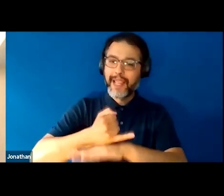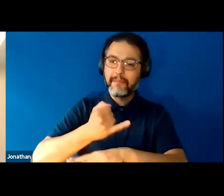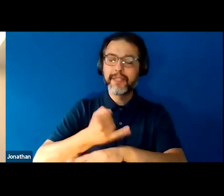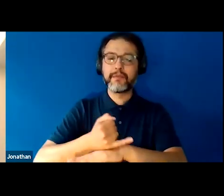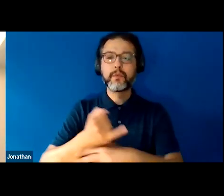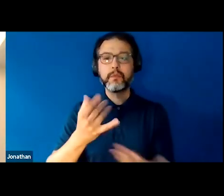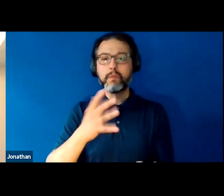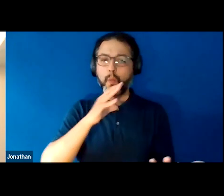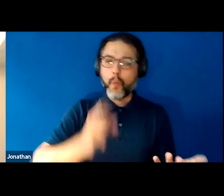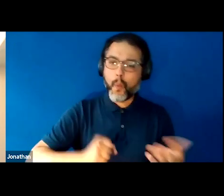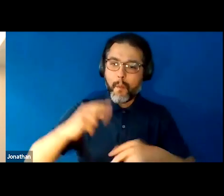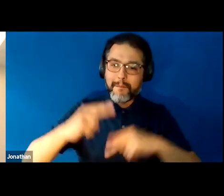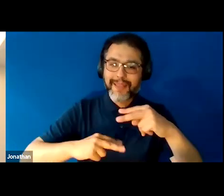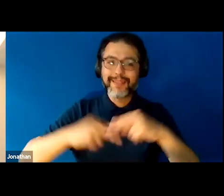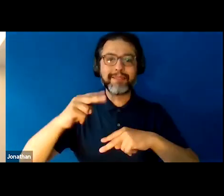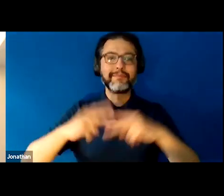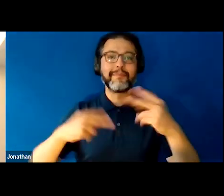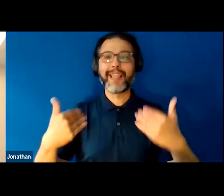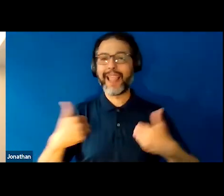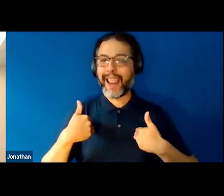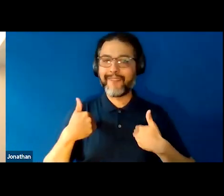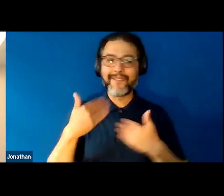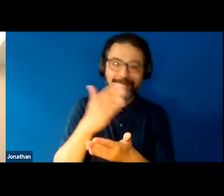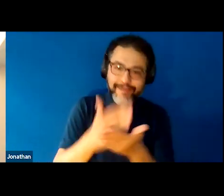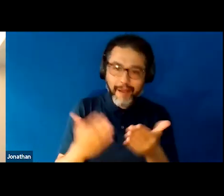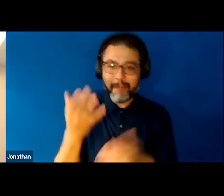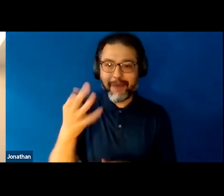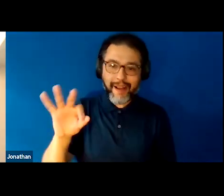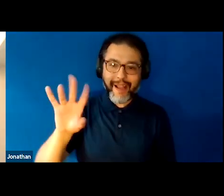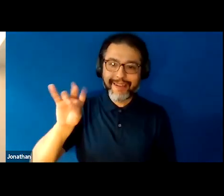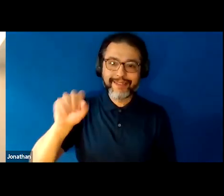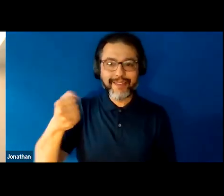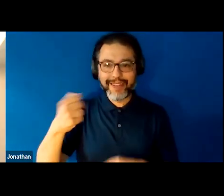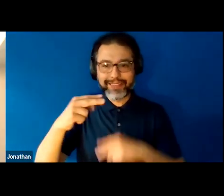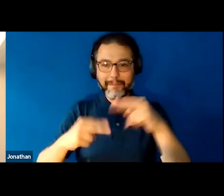It obviously has its 1970s buildings too, and I don't show those here because they’re